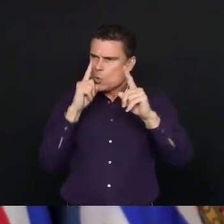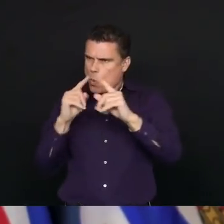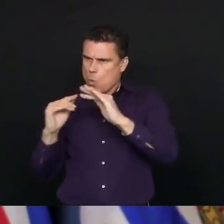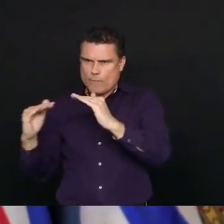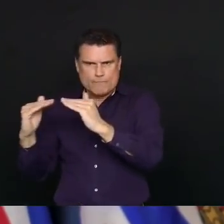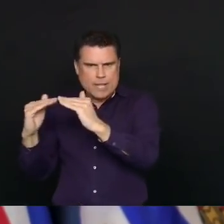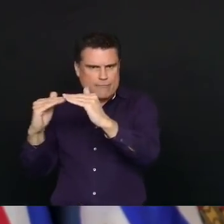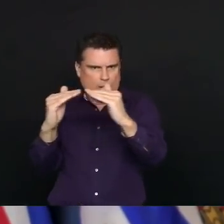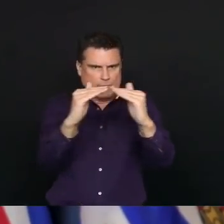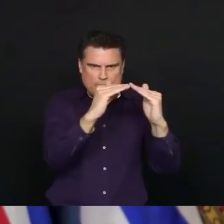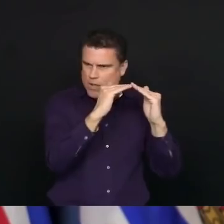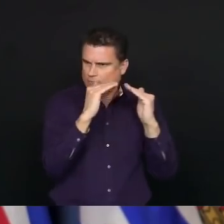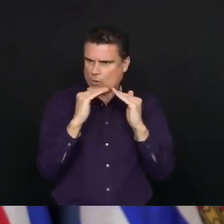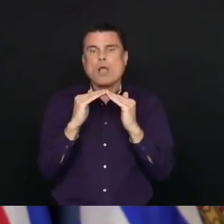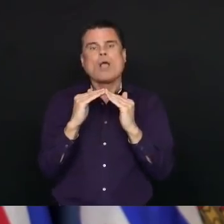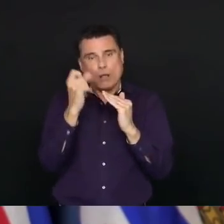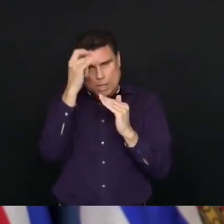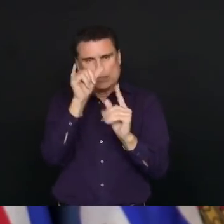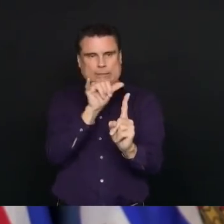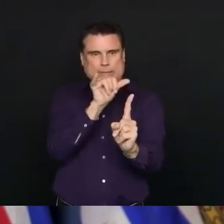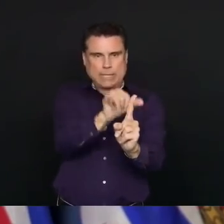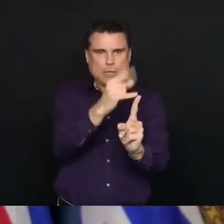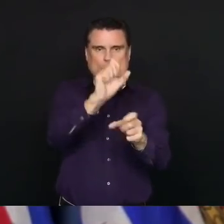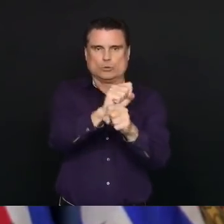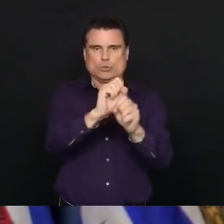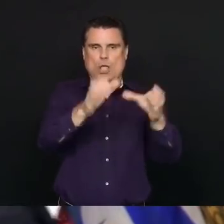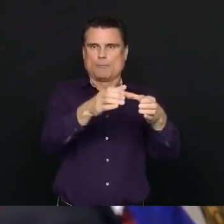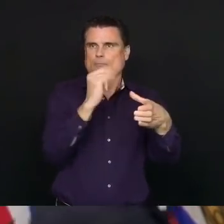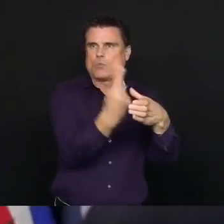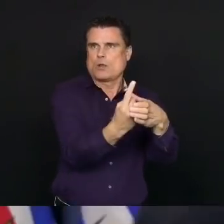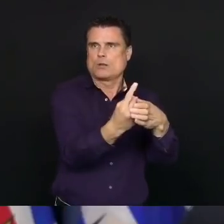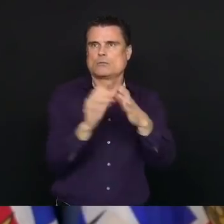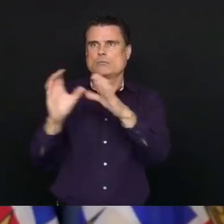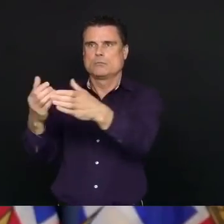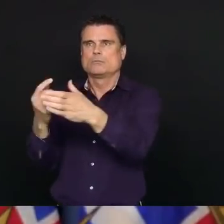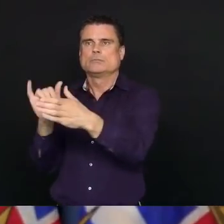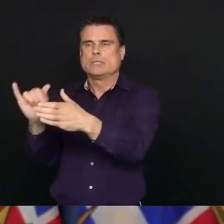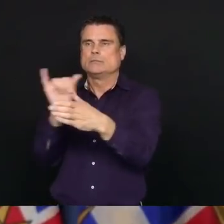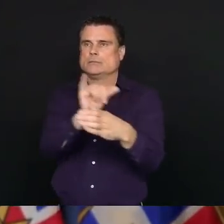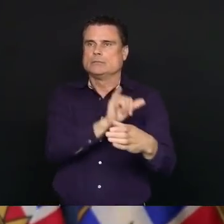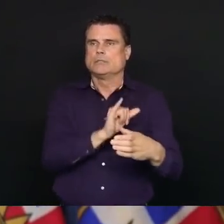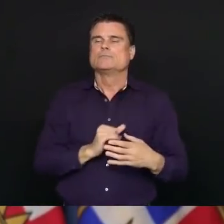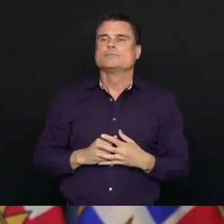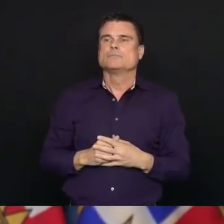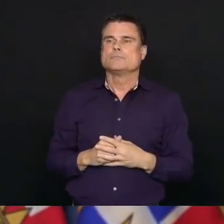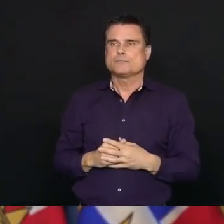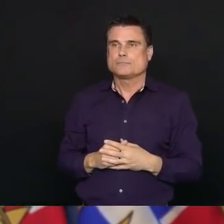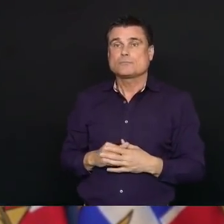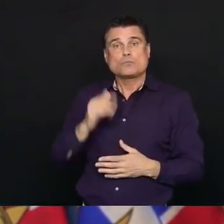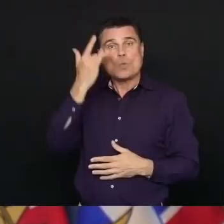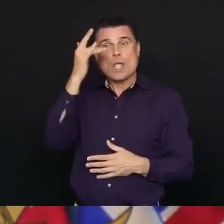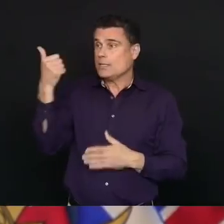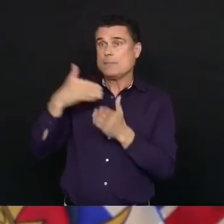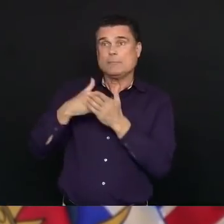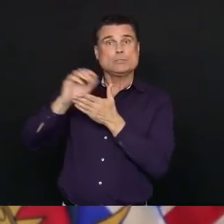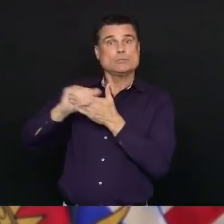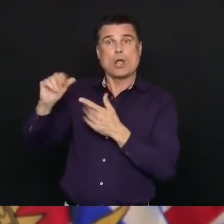That is the reason why there's extra cost. In some cases as salary and key increase in other way it's increasing in hours. In principally addressing salary